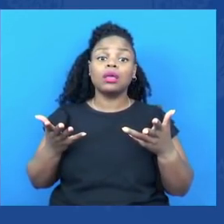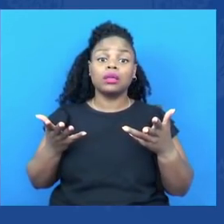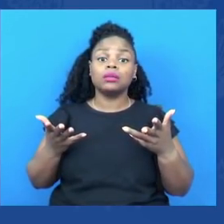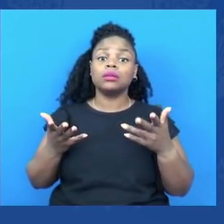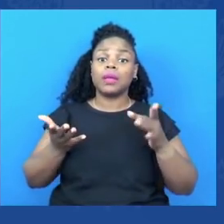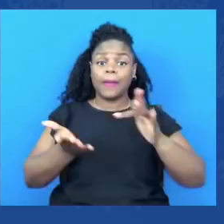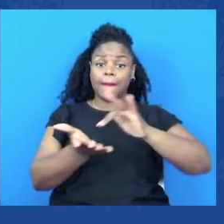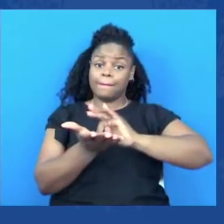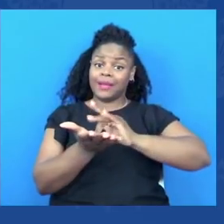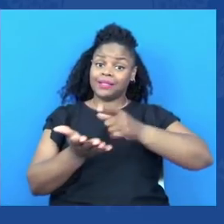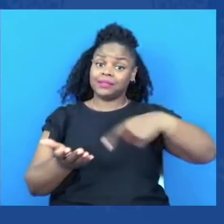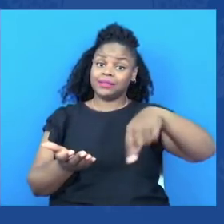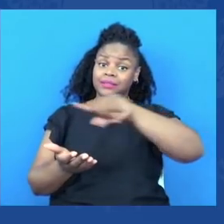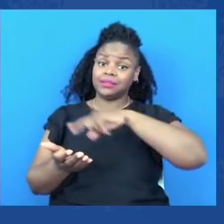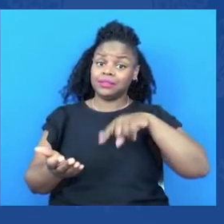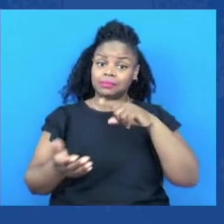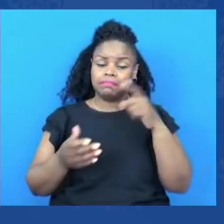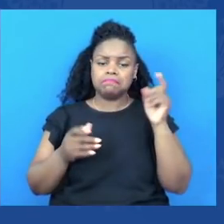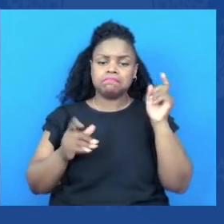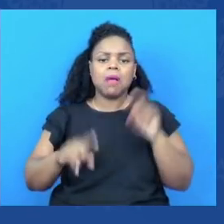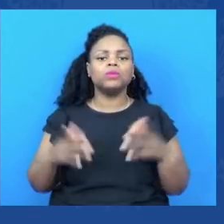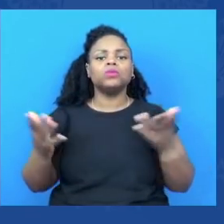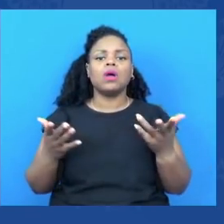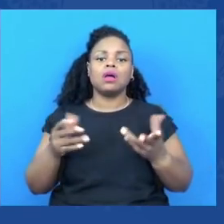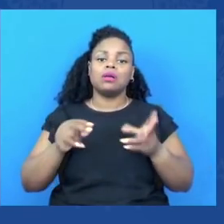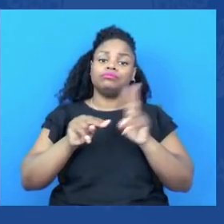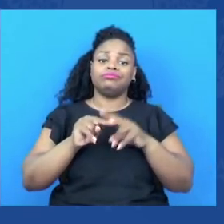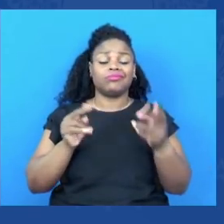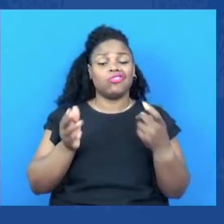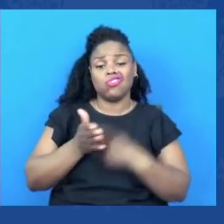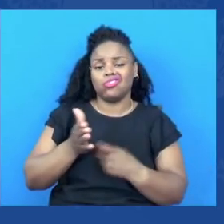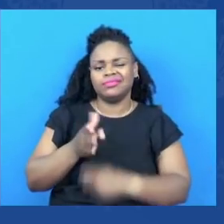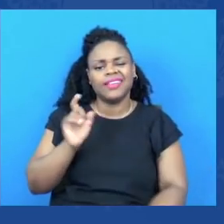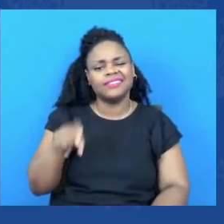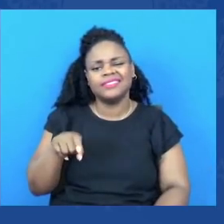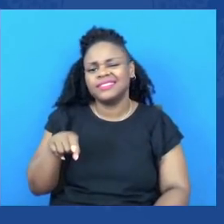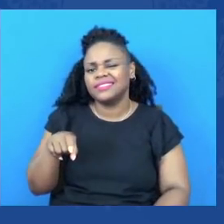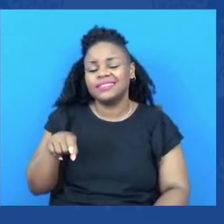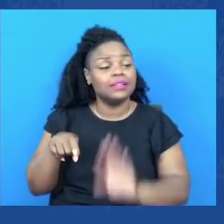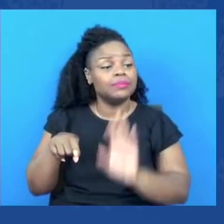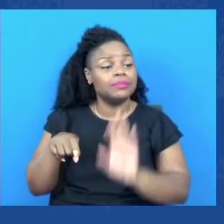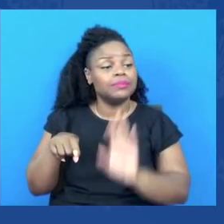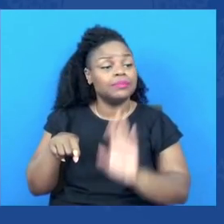Right now, when a drug company seeks permission from the FDA -- the Food and Drug Administration --